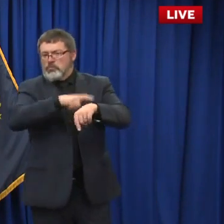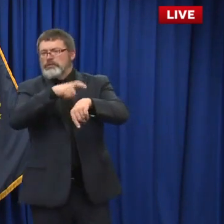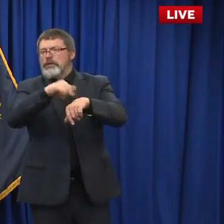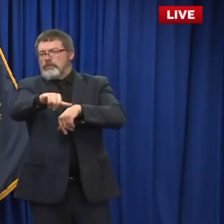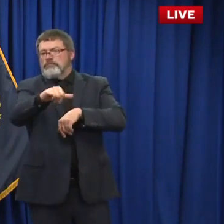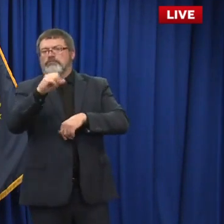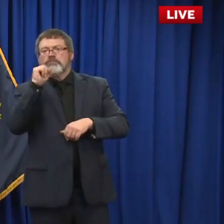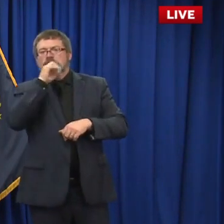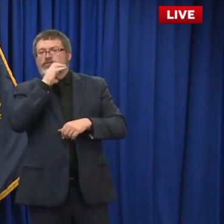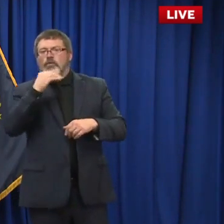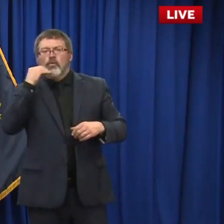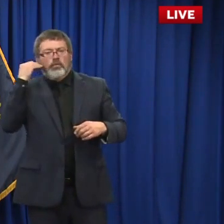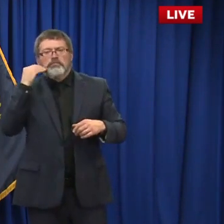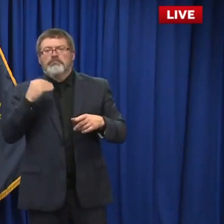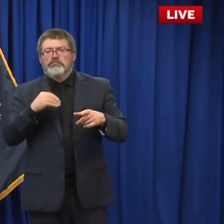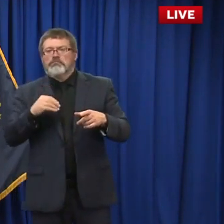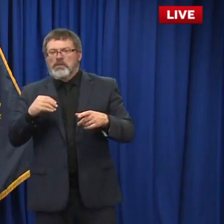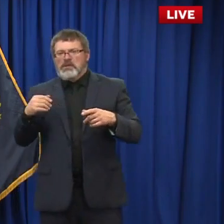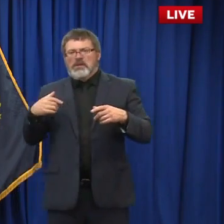TESTING CAPABILITY. I BELIEVE SO. THAT'S MY UNDERSTANDING.